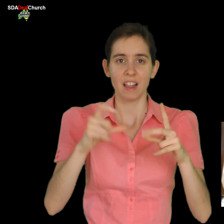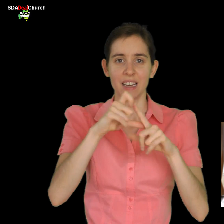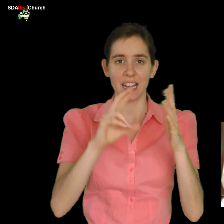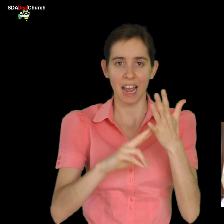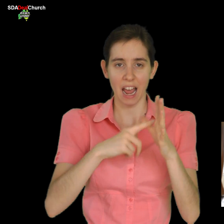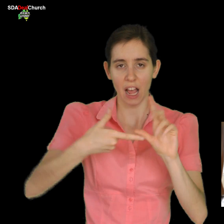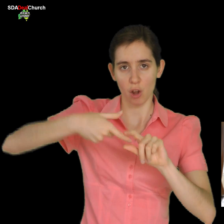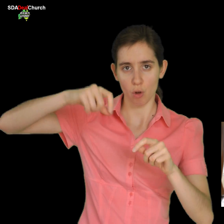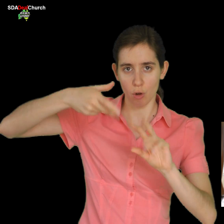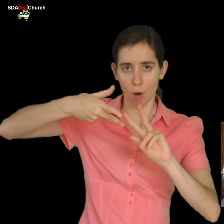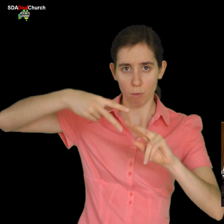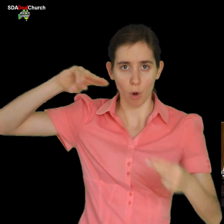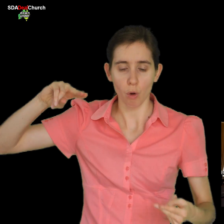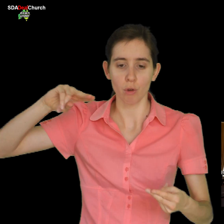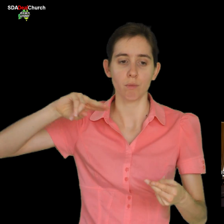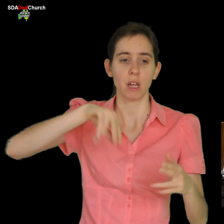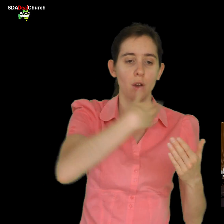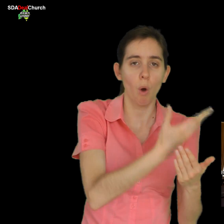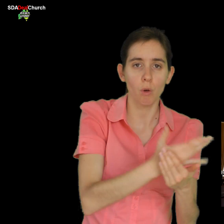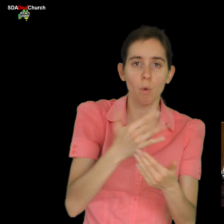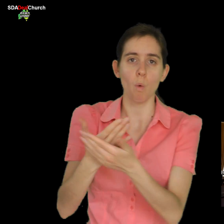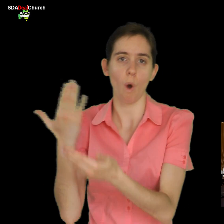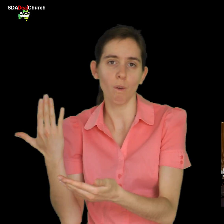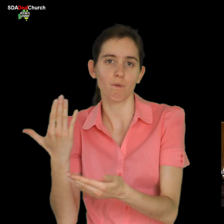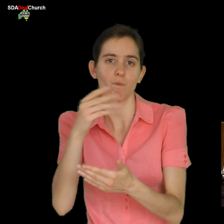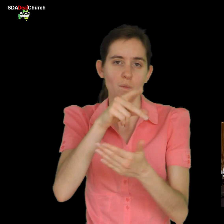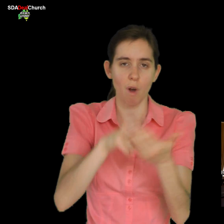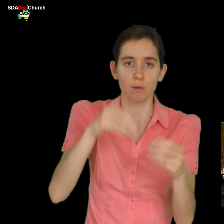or off. DNA is a very large molecule that